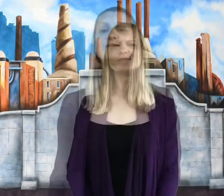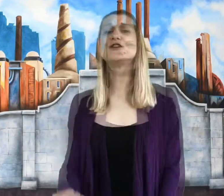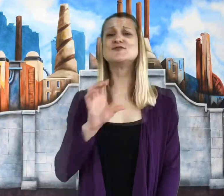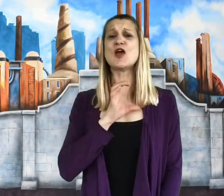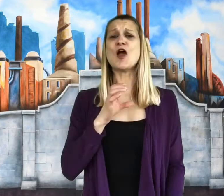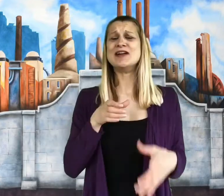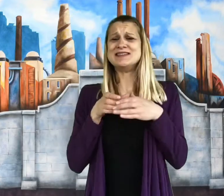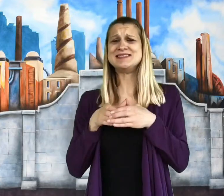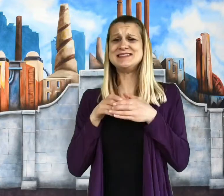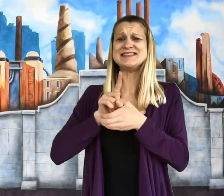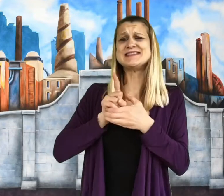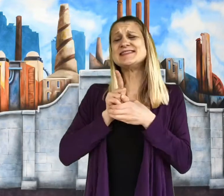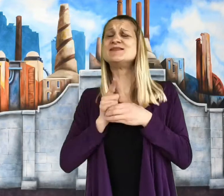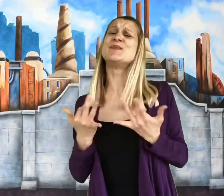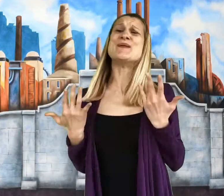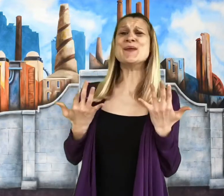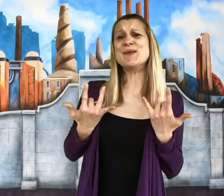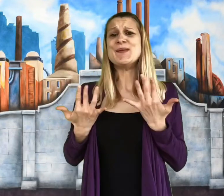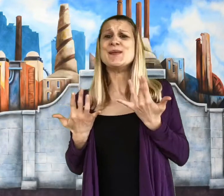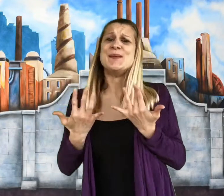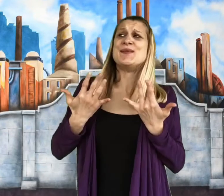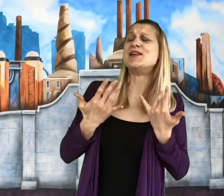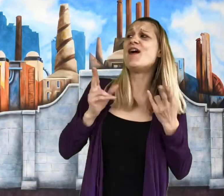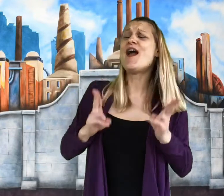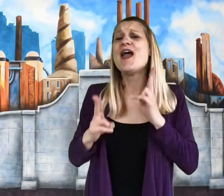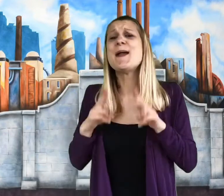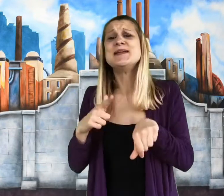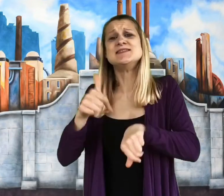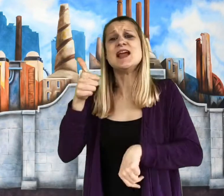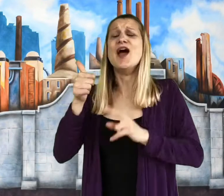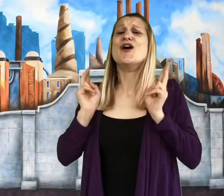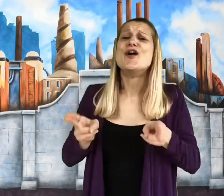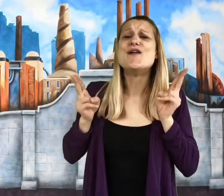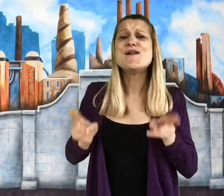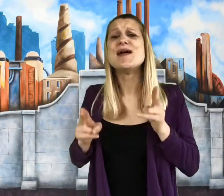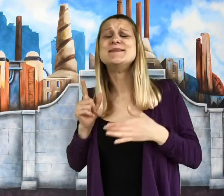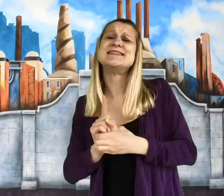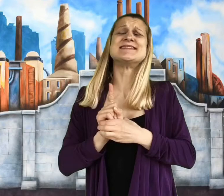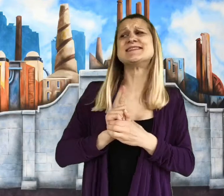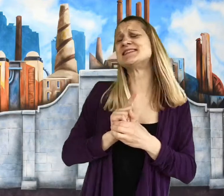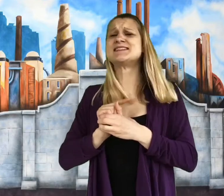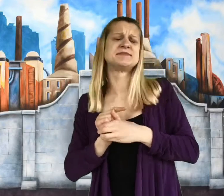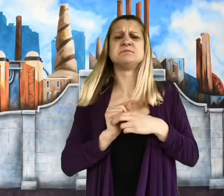Charlie was standing there, waiting and itching for ten o'clock to arrive.